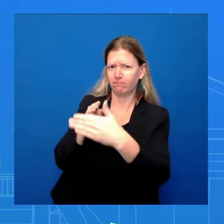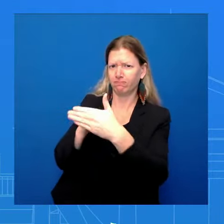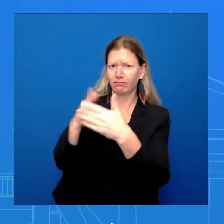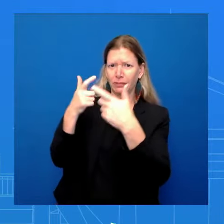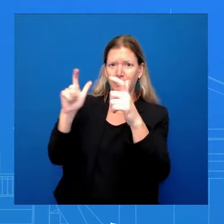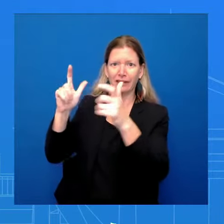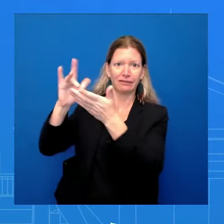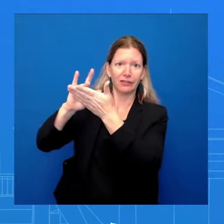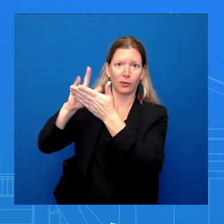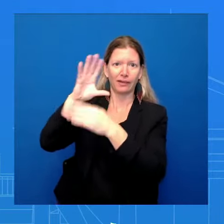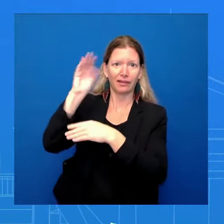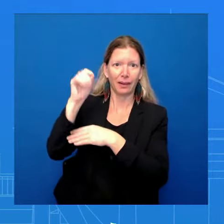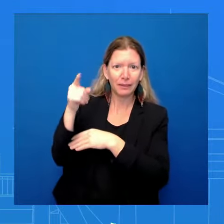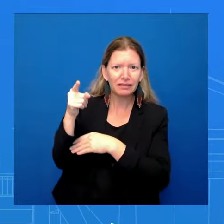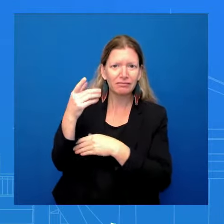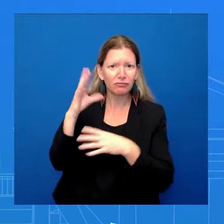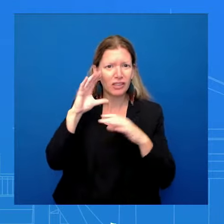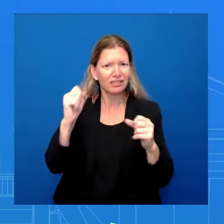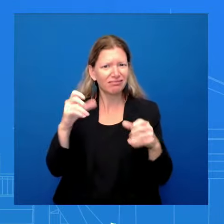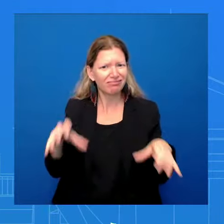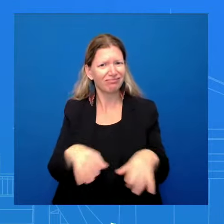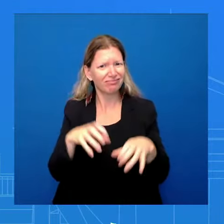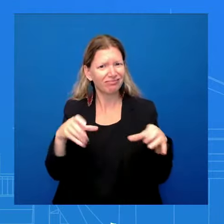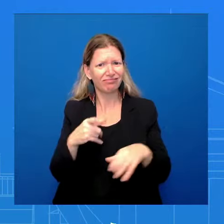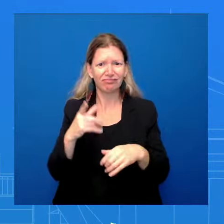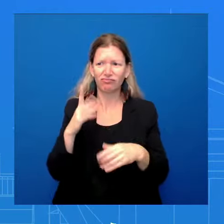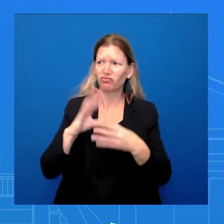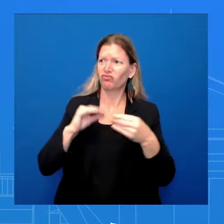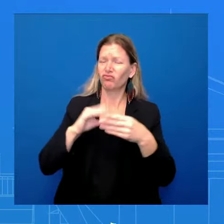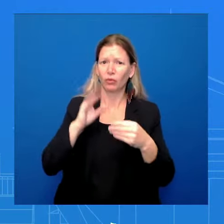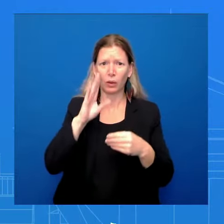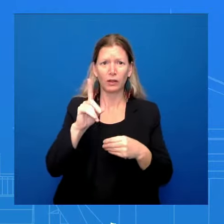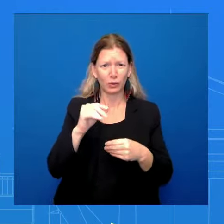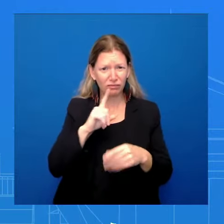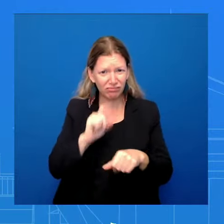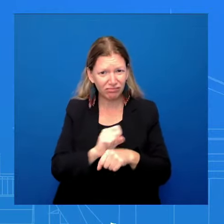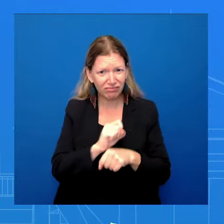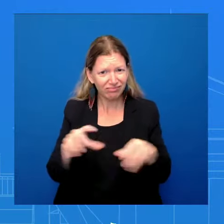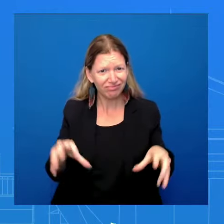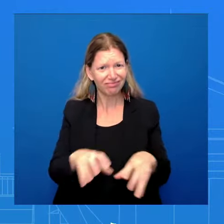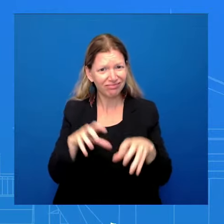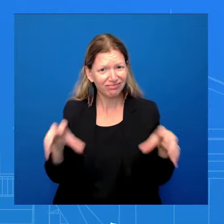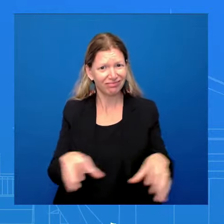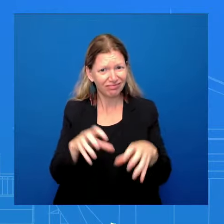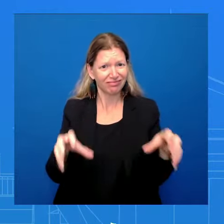And so, that's what we're going to focus on. We're going to focus on how can we continue to do big things and how we're going to build on the successes